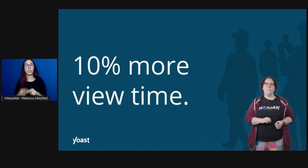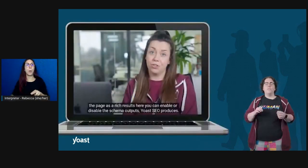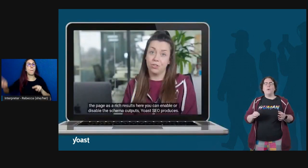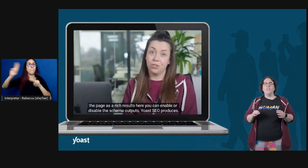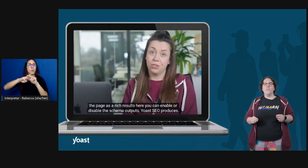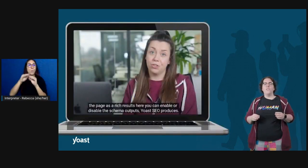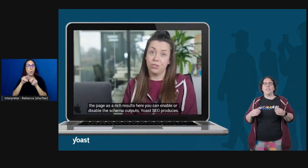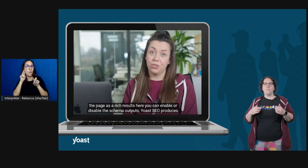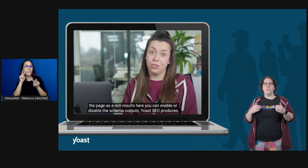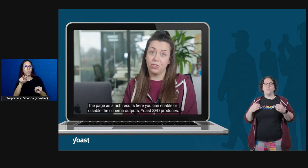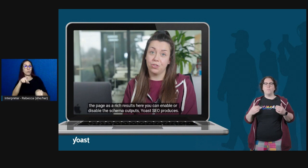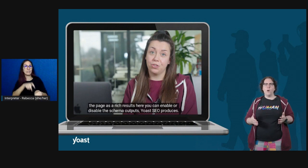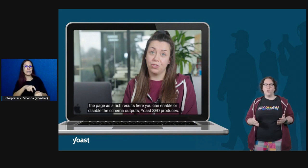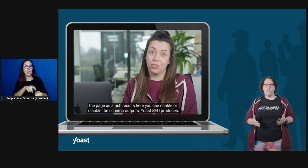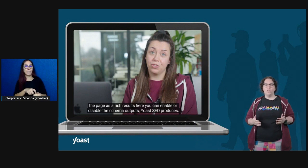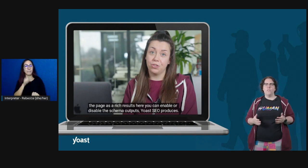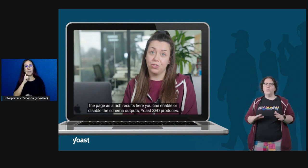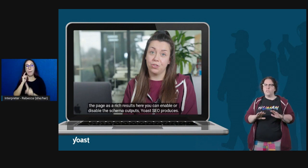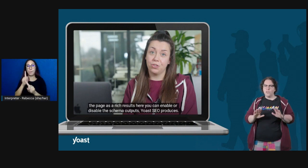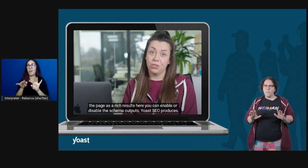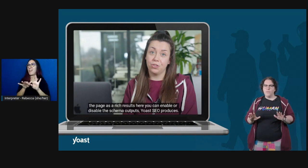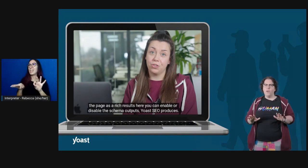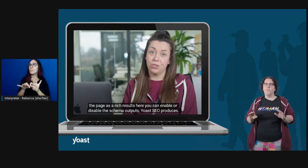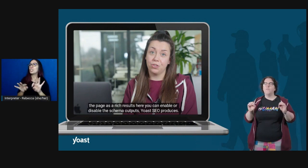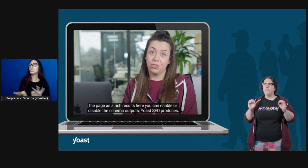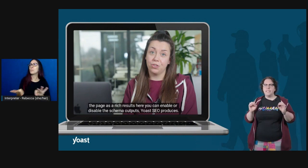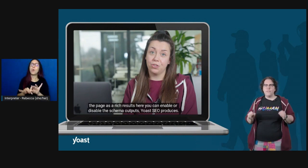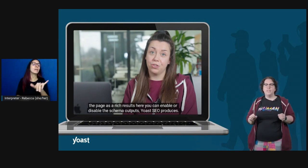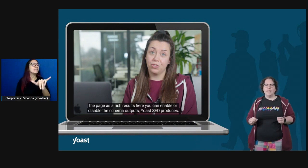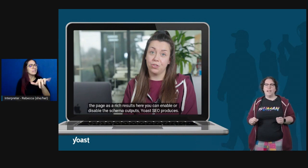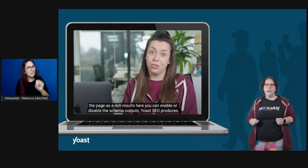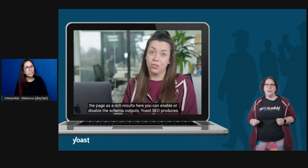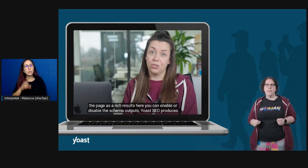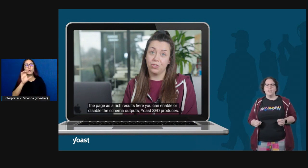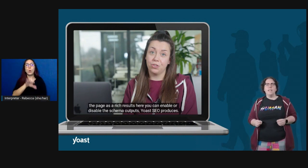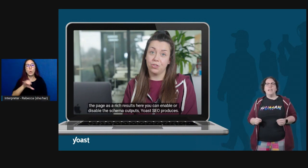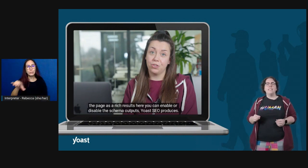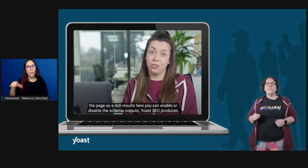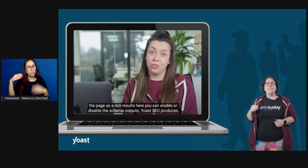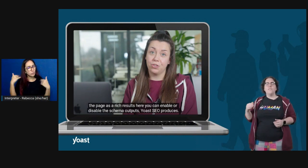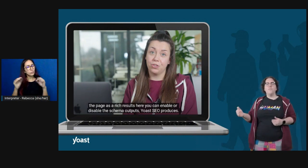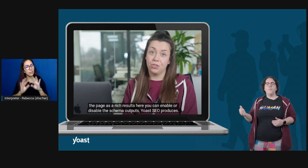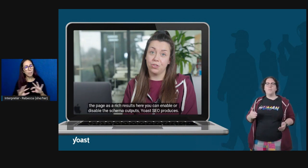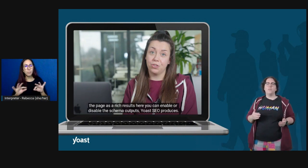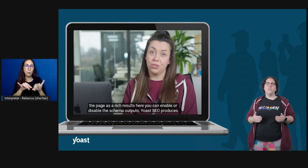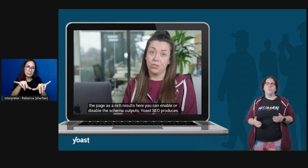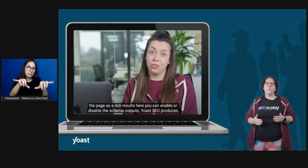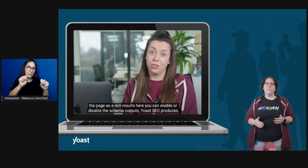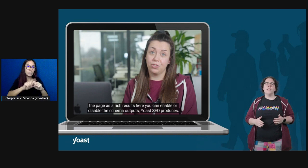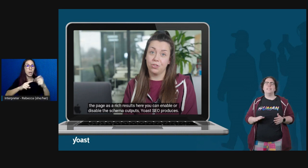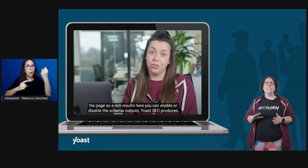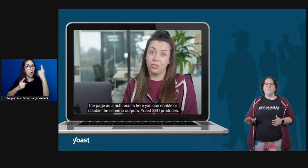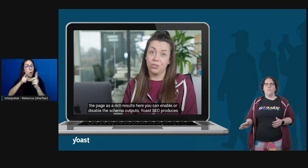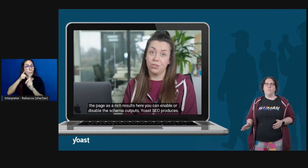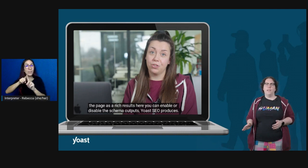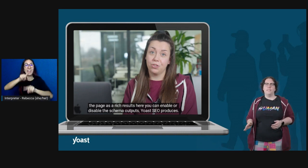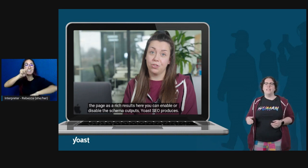The point is not that captions are important, though don’t get me wrong, they definitely are. It's that different people consume content in different ways